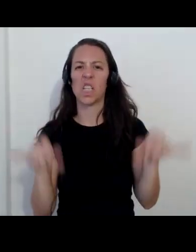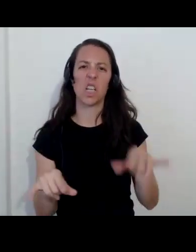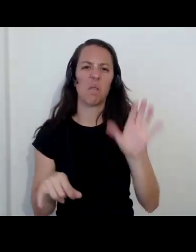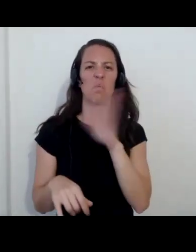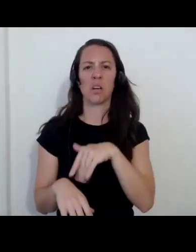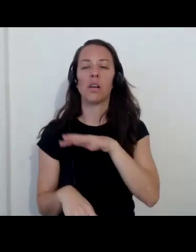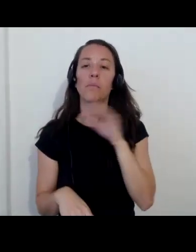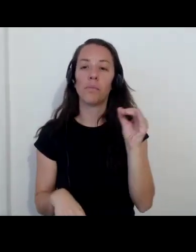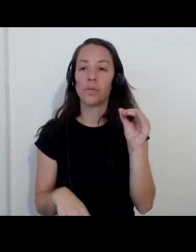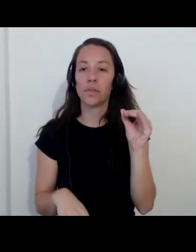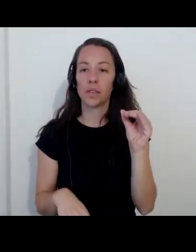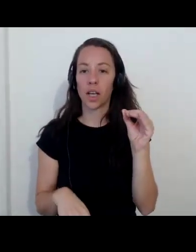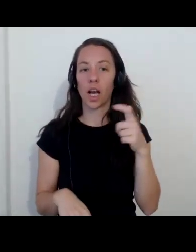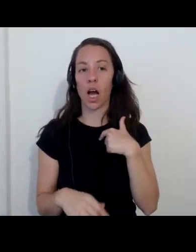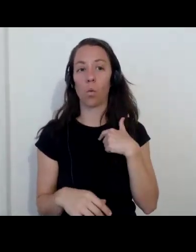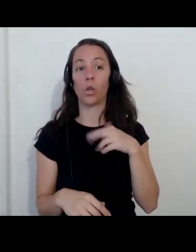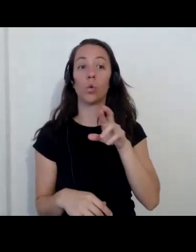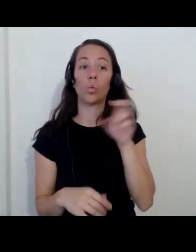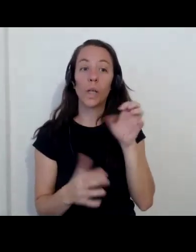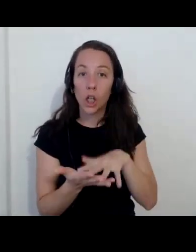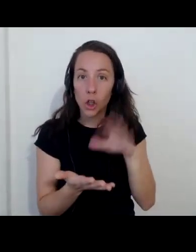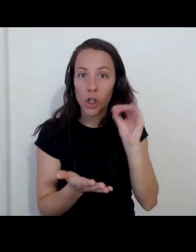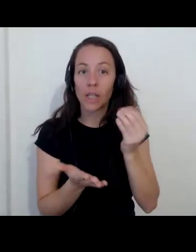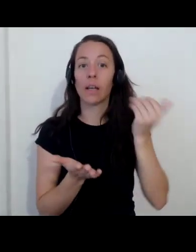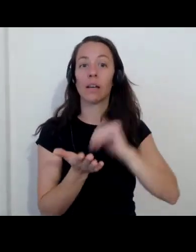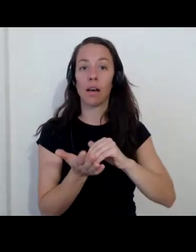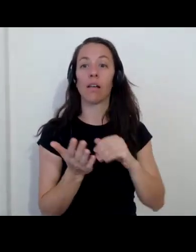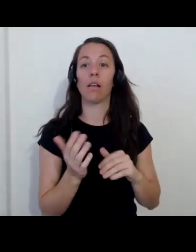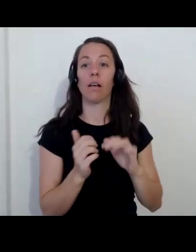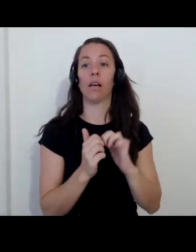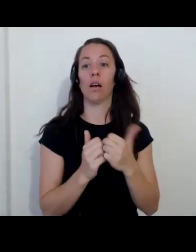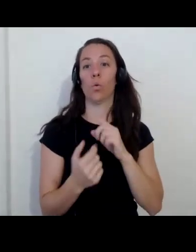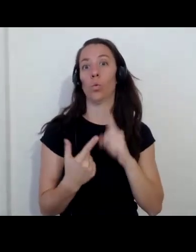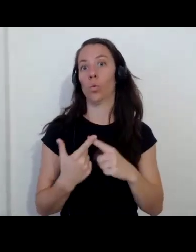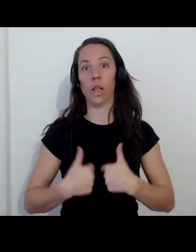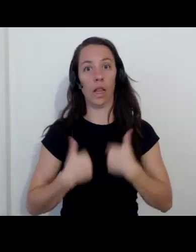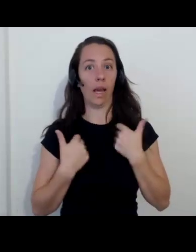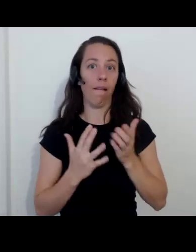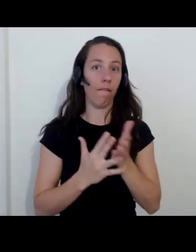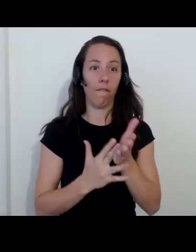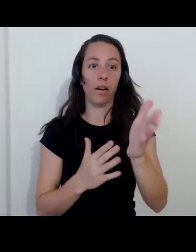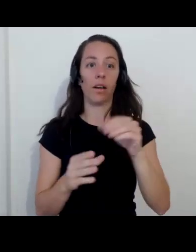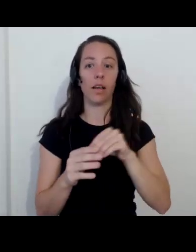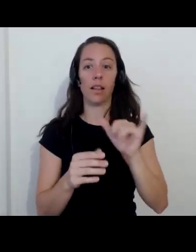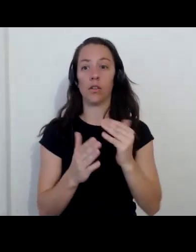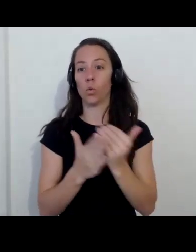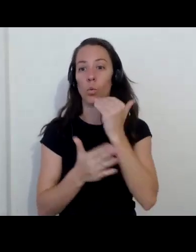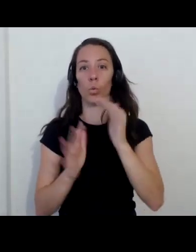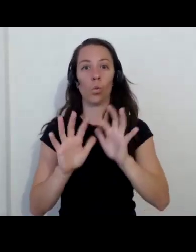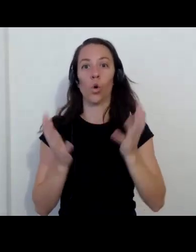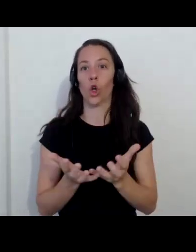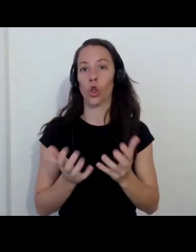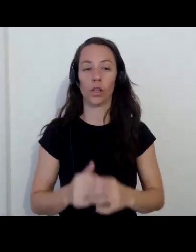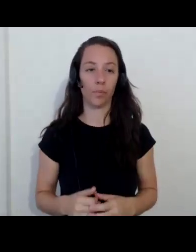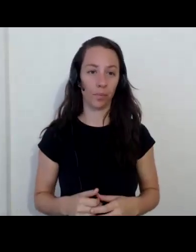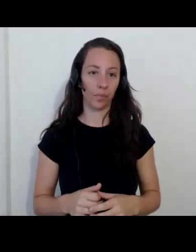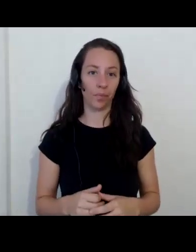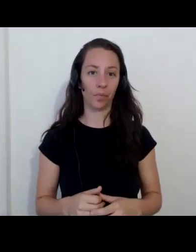And I was just really re-learning, I think, how to live in this new, new world that I was thrown into.